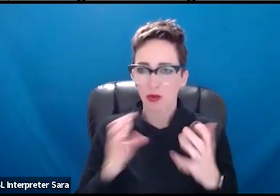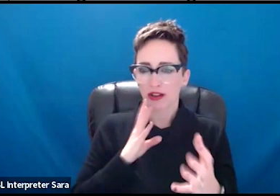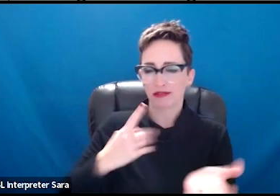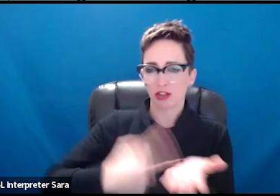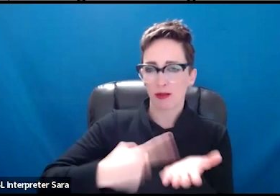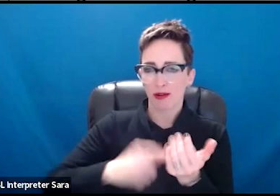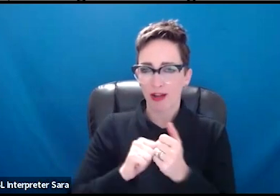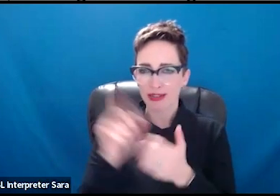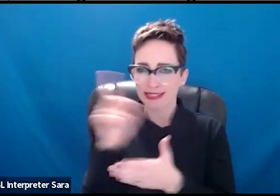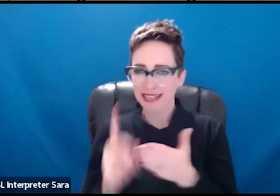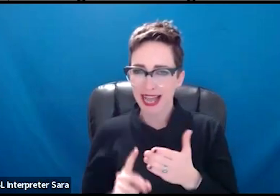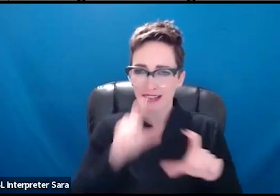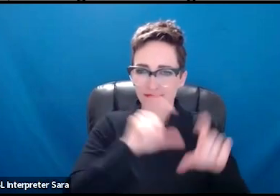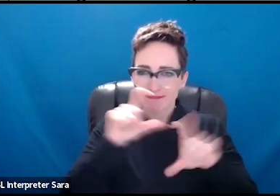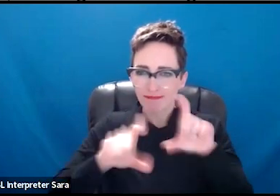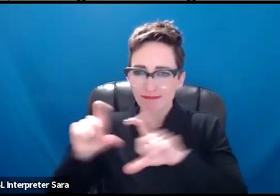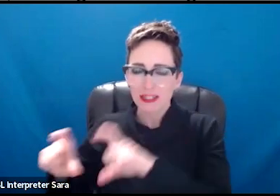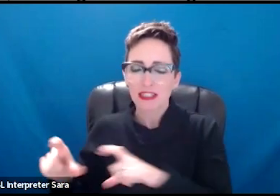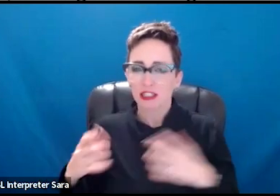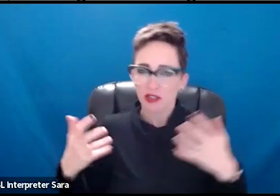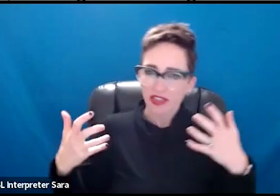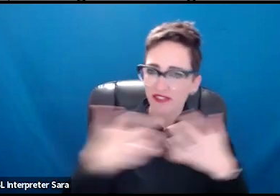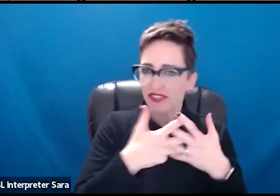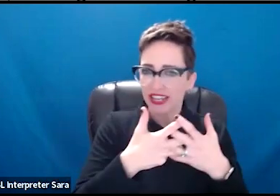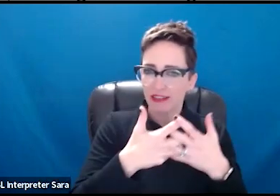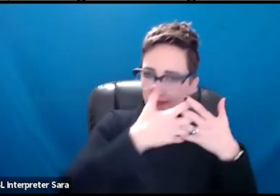in ways that are seamless and that offer the best access